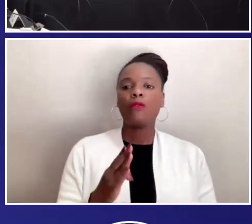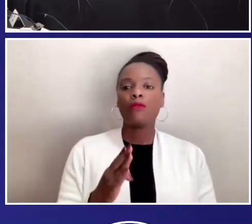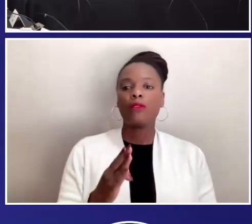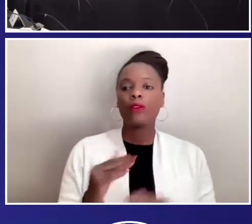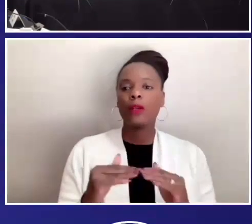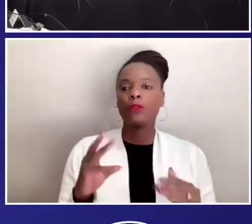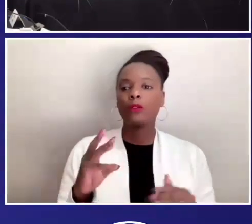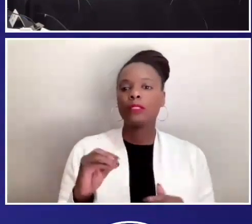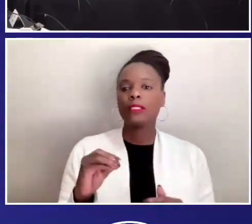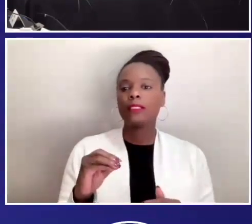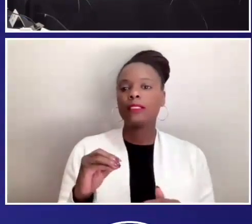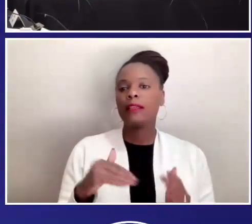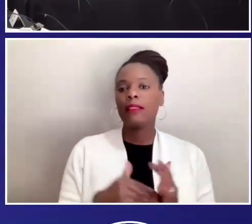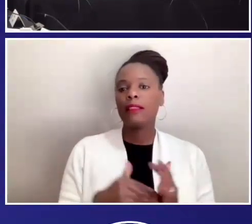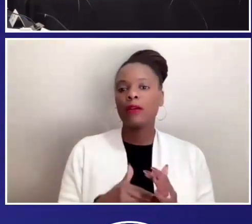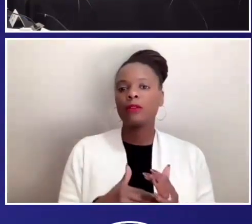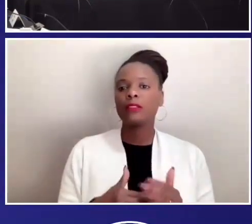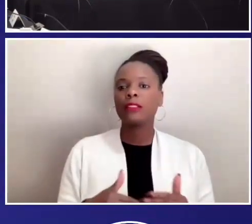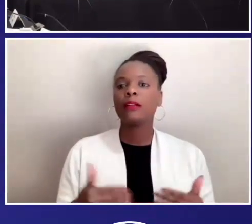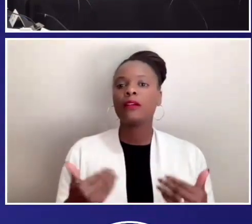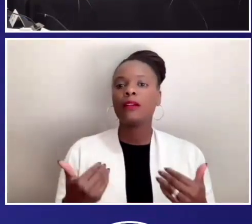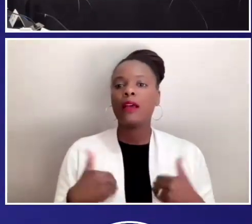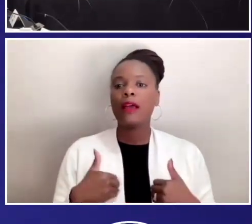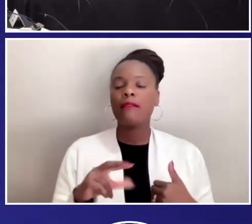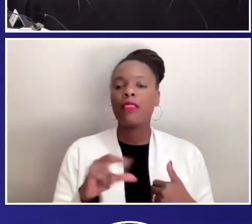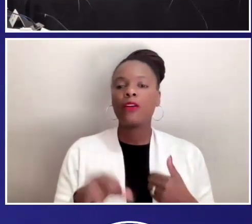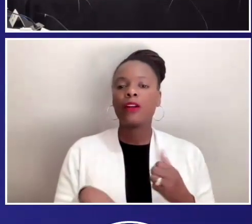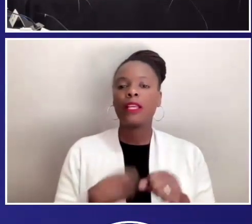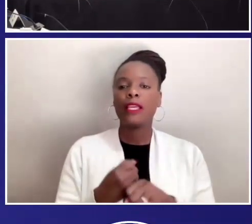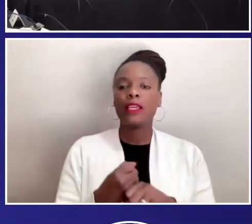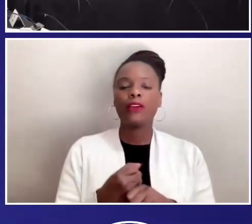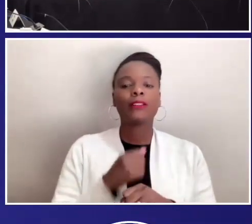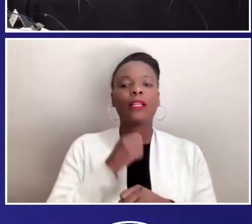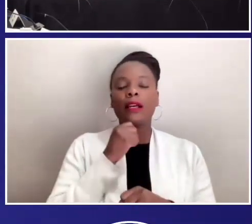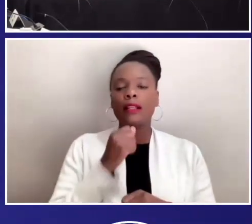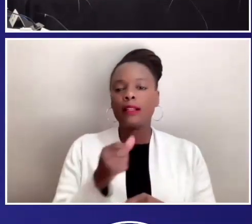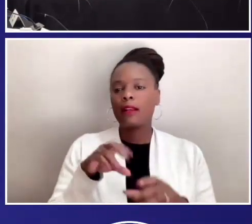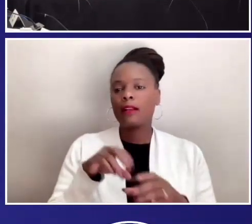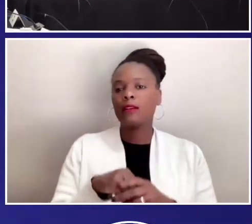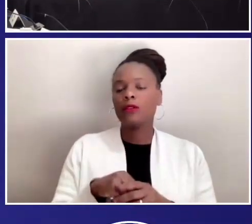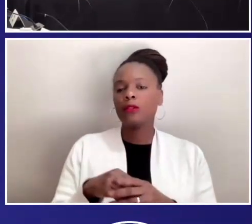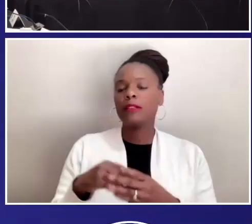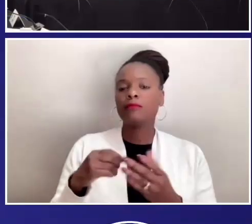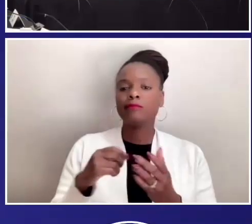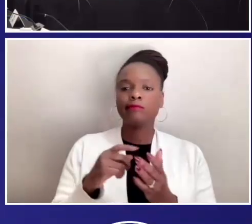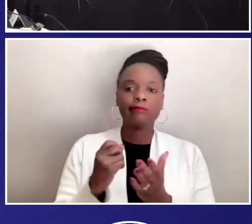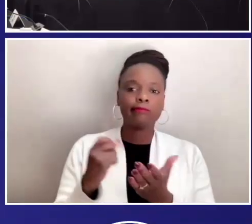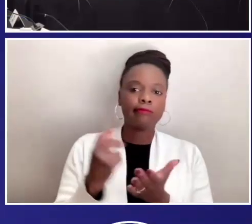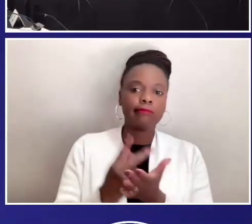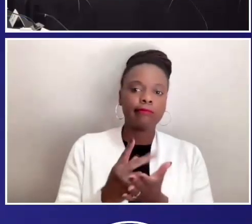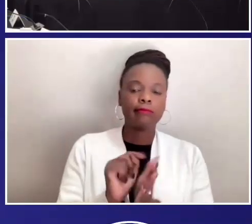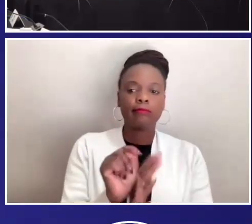forbearance. We had the graduated repayment plan. We've added the same clause. We've restructured --